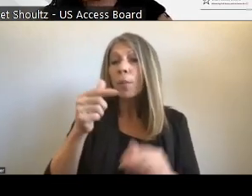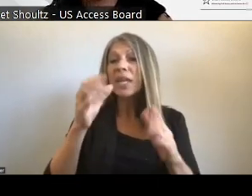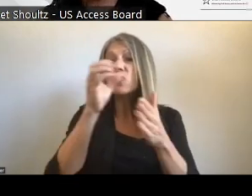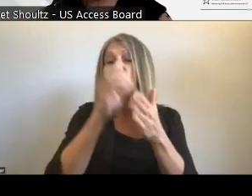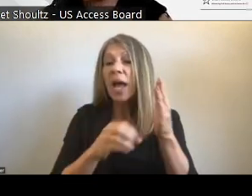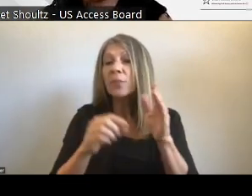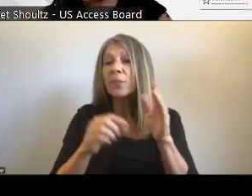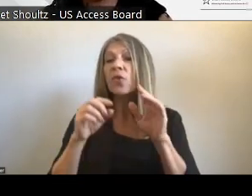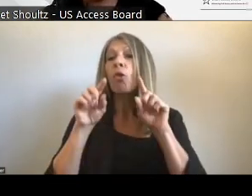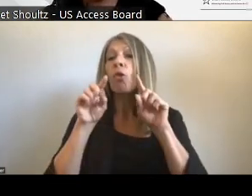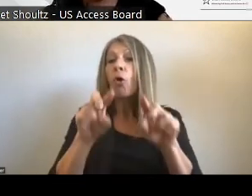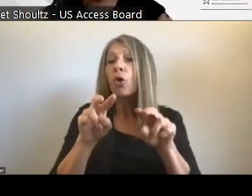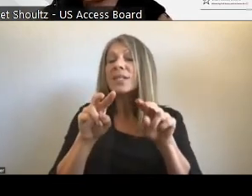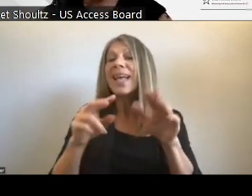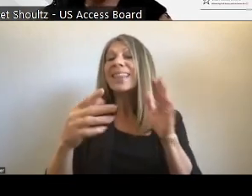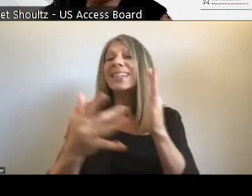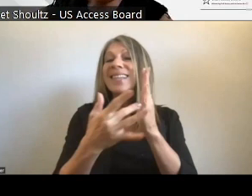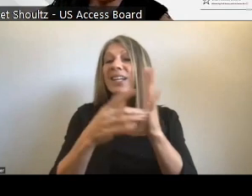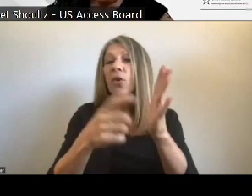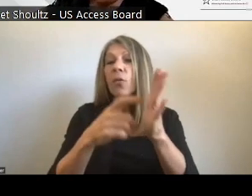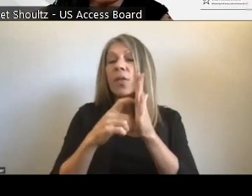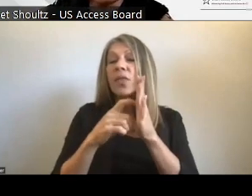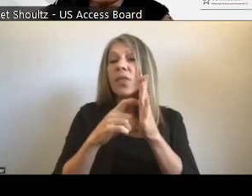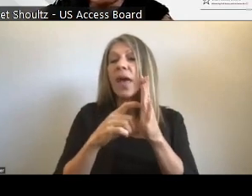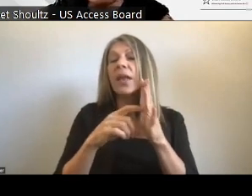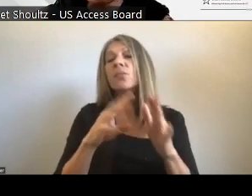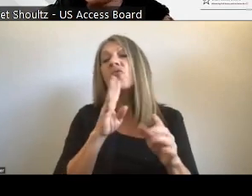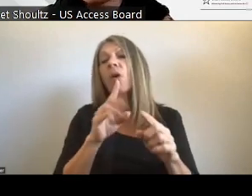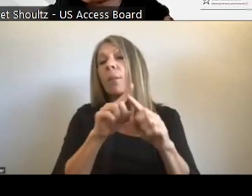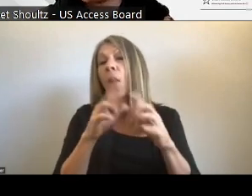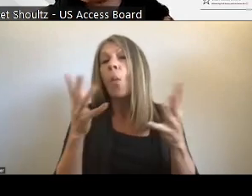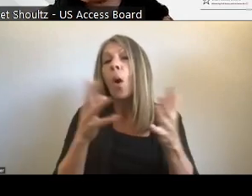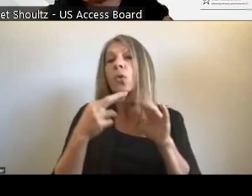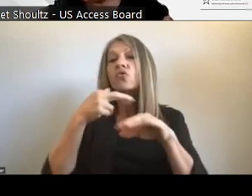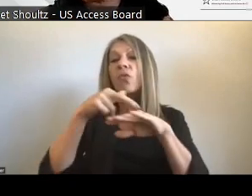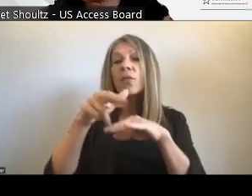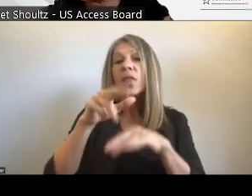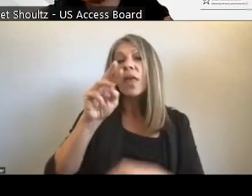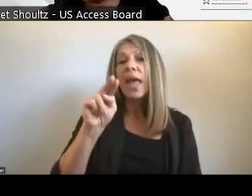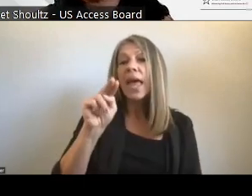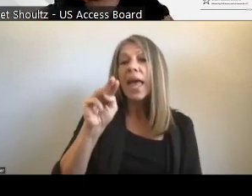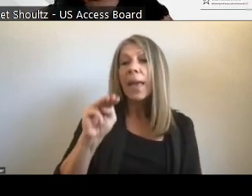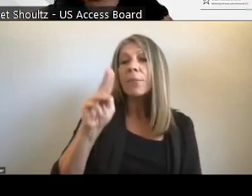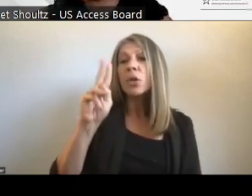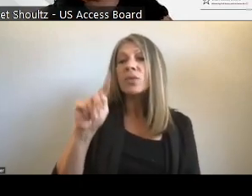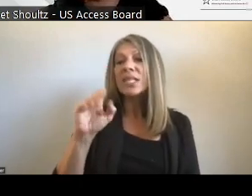to the technical requirements that are in line with what was referenced in the MUTCD. So provision